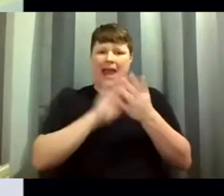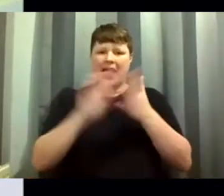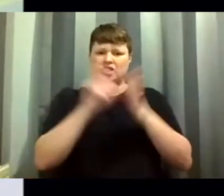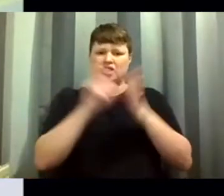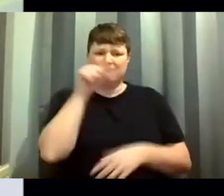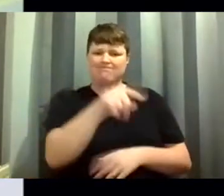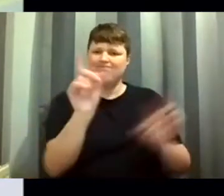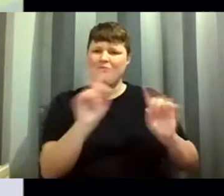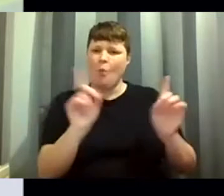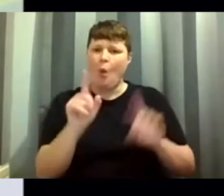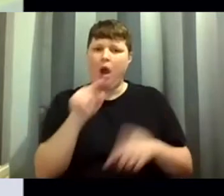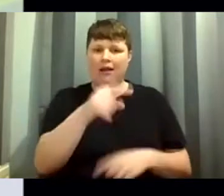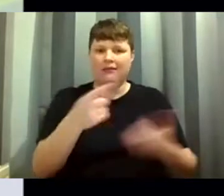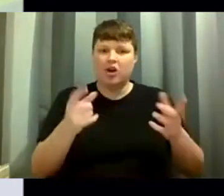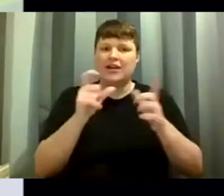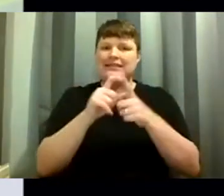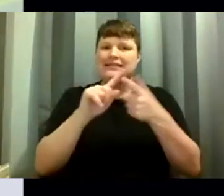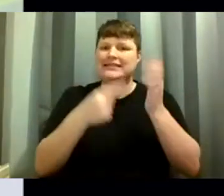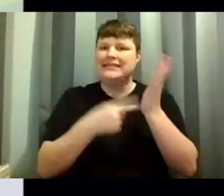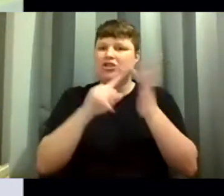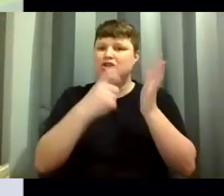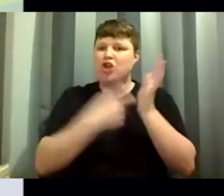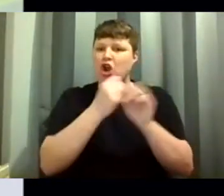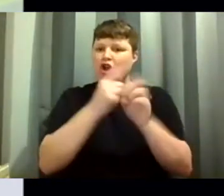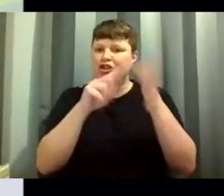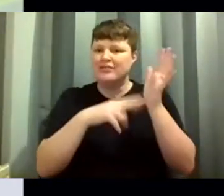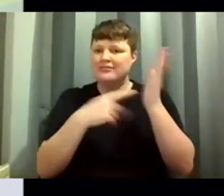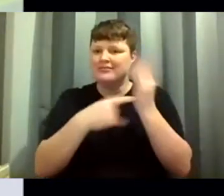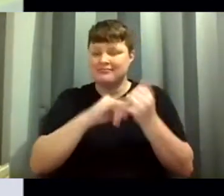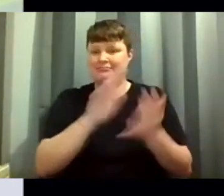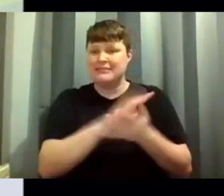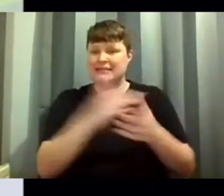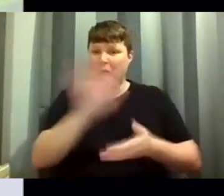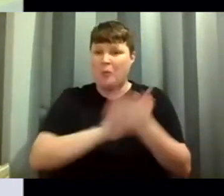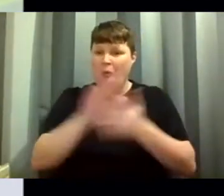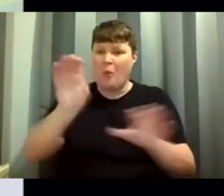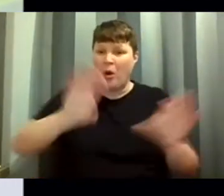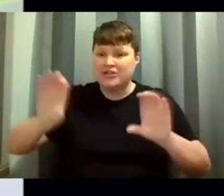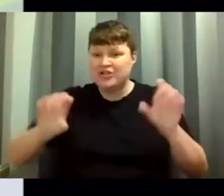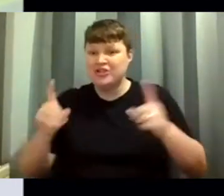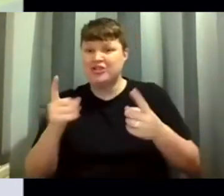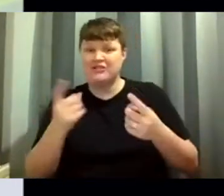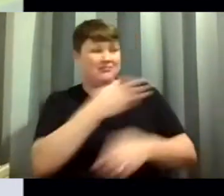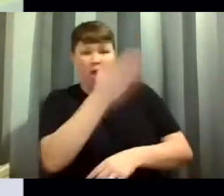laundry detergent). How this was related to what I'm doing now is that I use spectroscopy